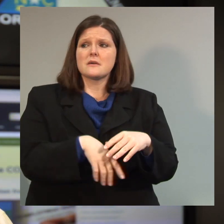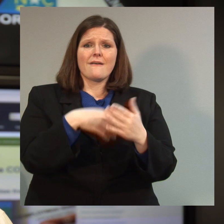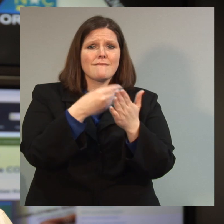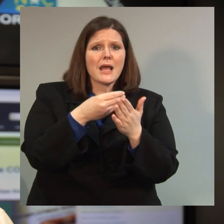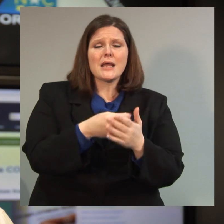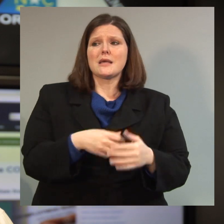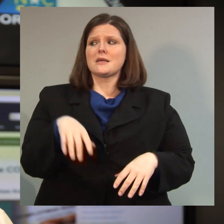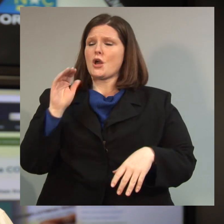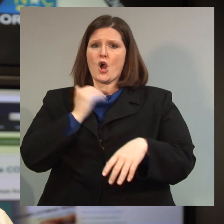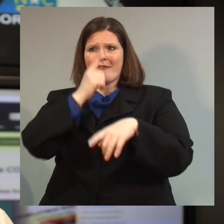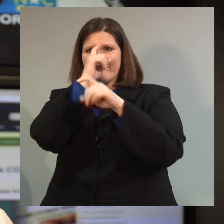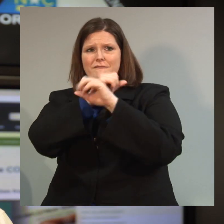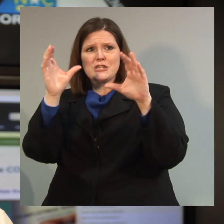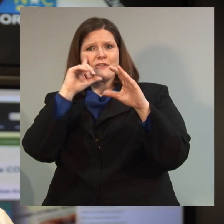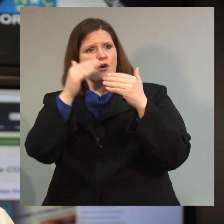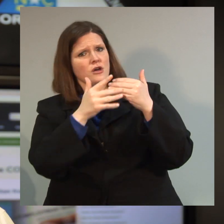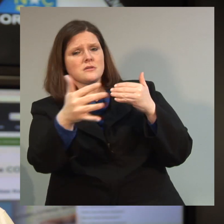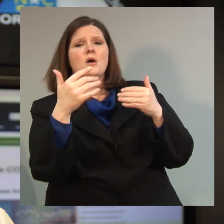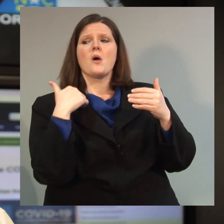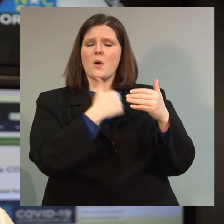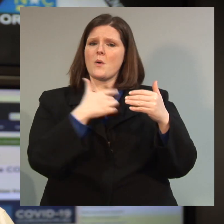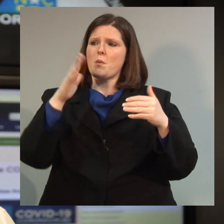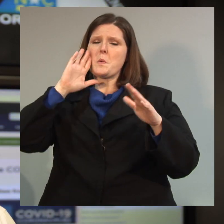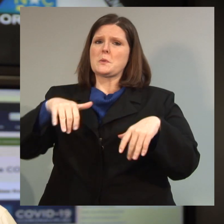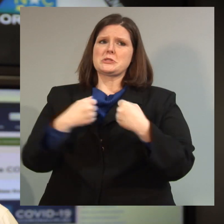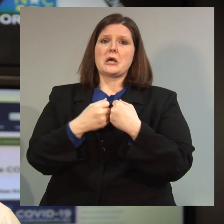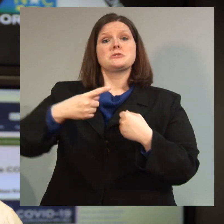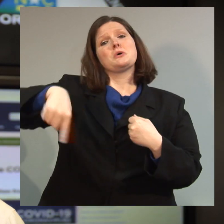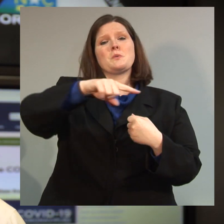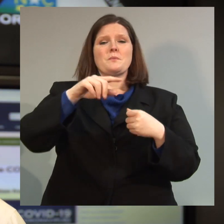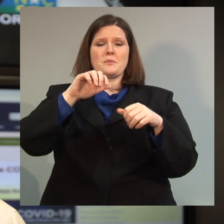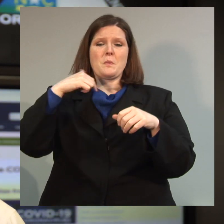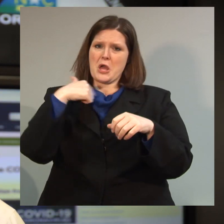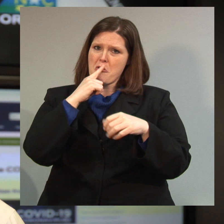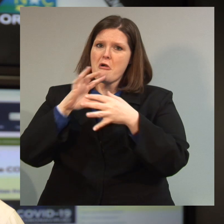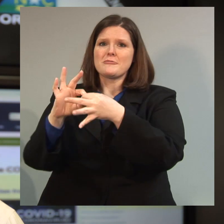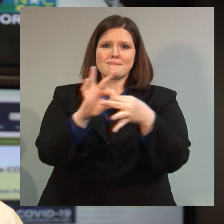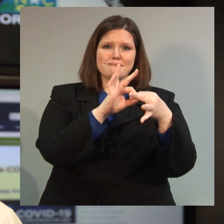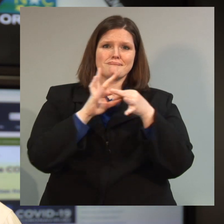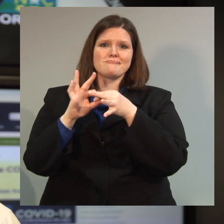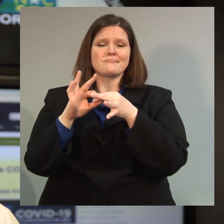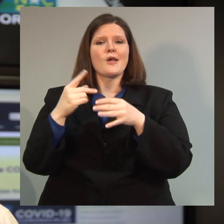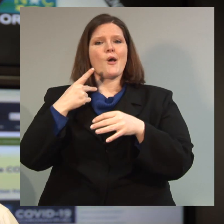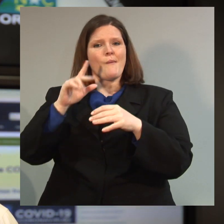Funding. And achieving our bold vision for the road ahead. But I know, when we are united -- we are equal to the task.